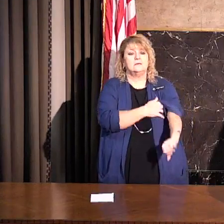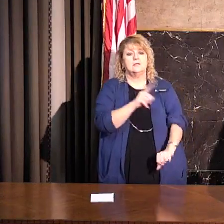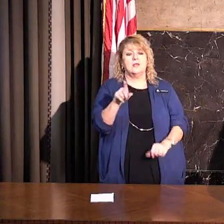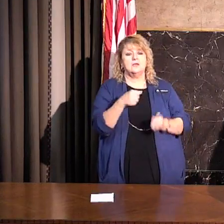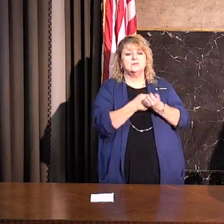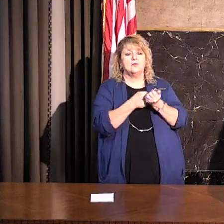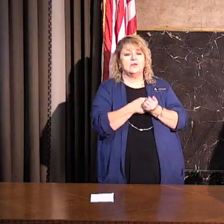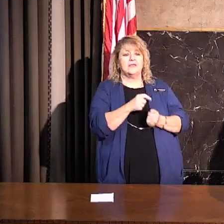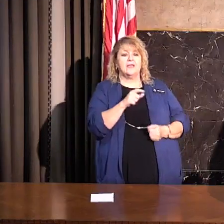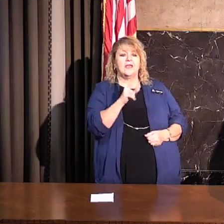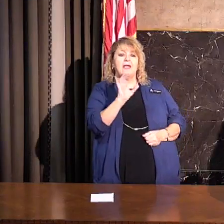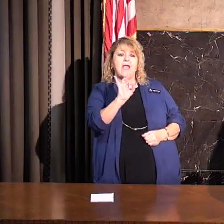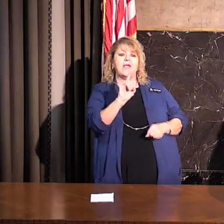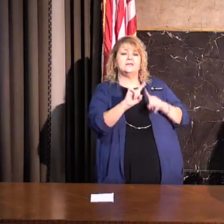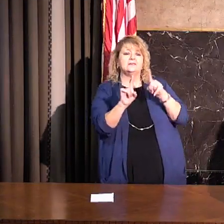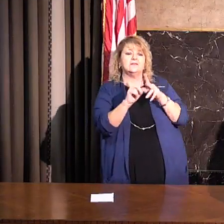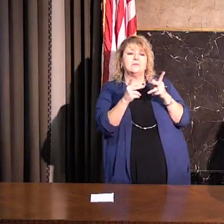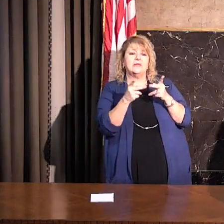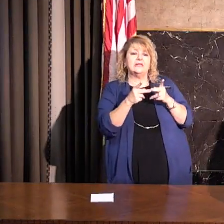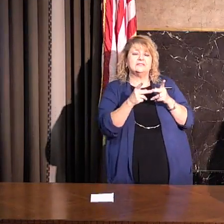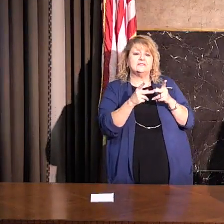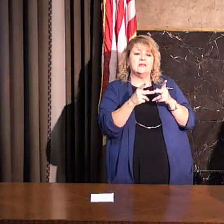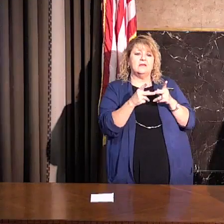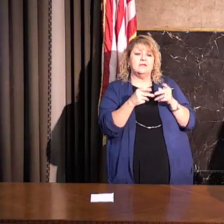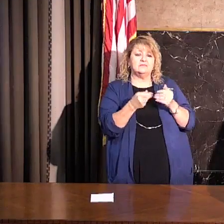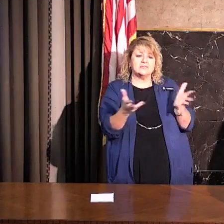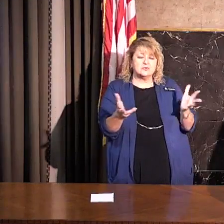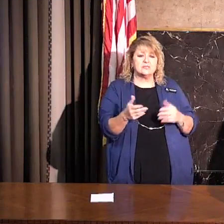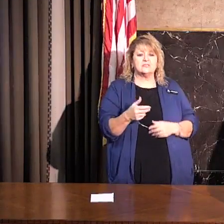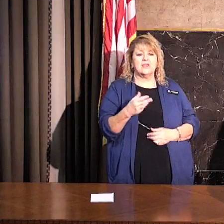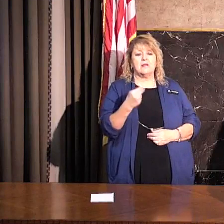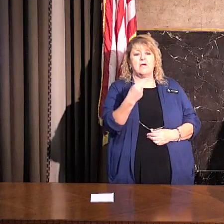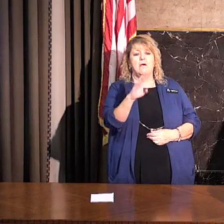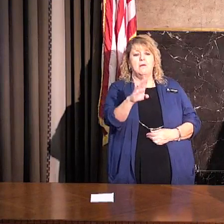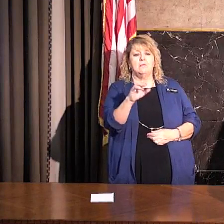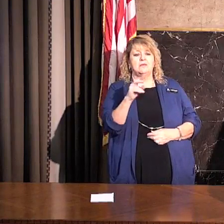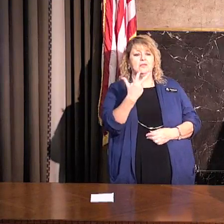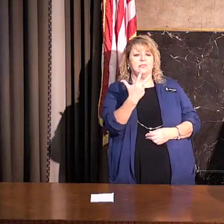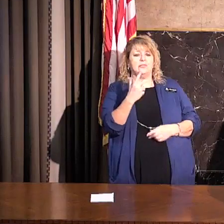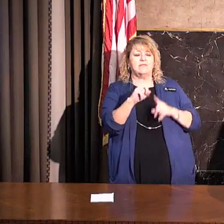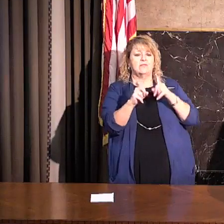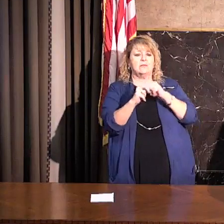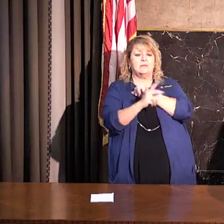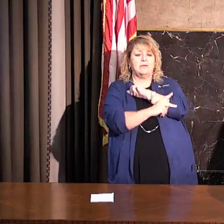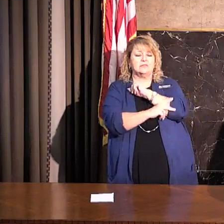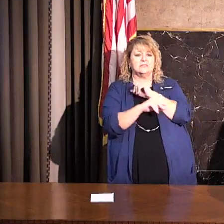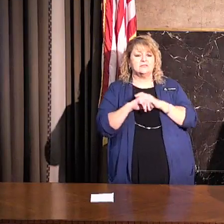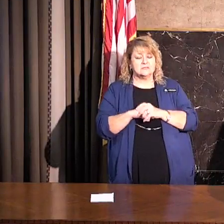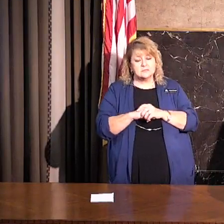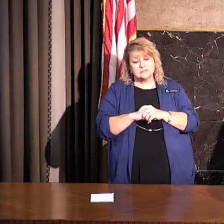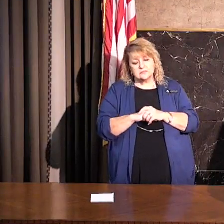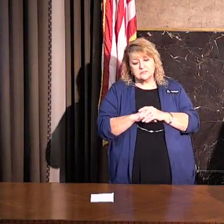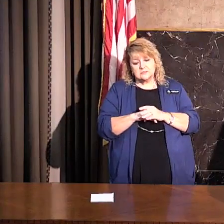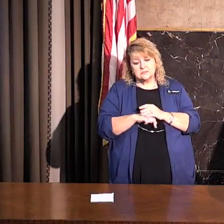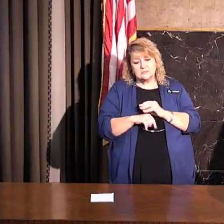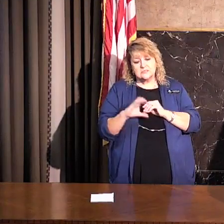um supporting eight points of distribution and one hub uh in three parishes. Uh the CPR A